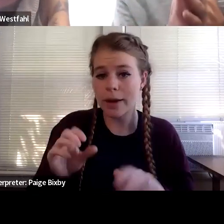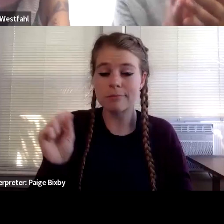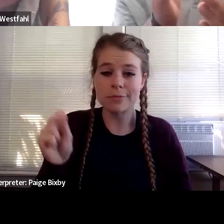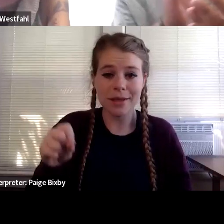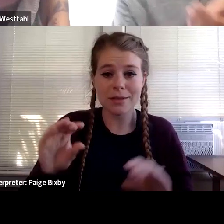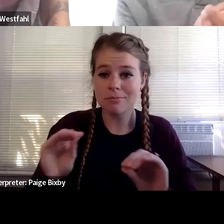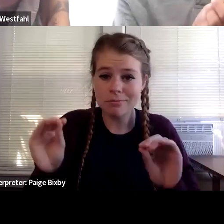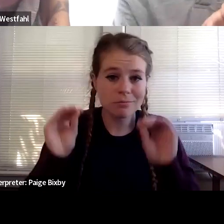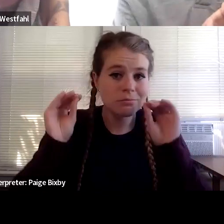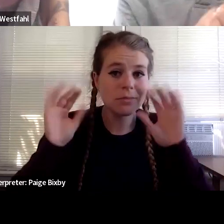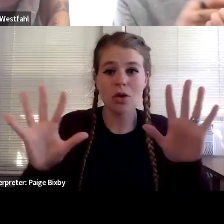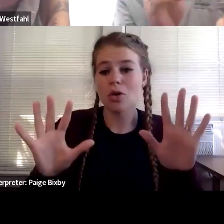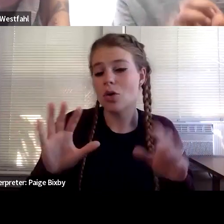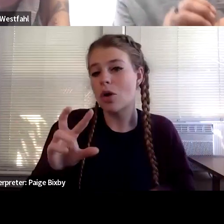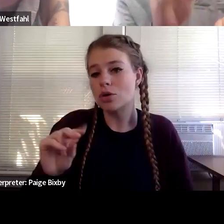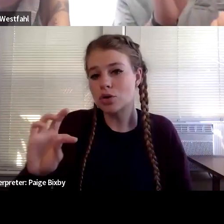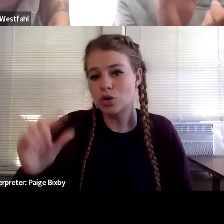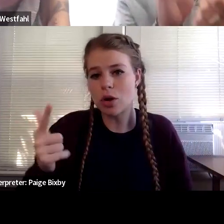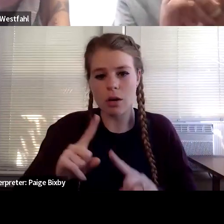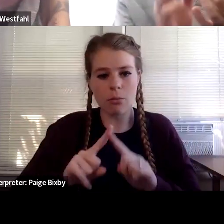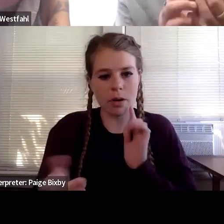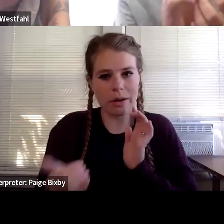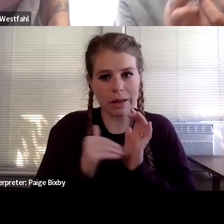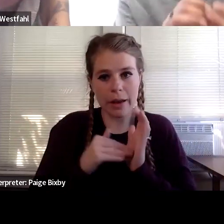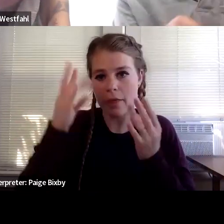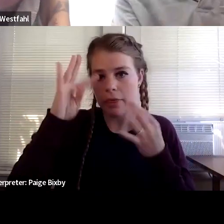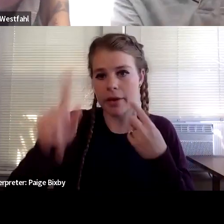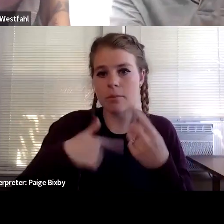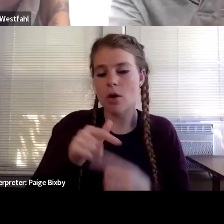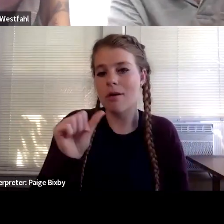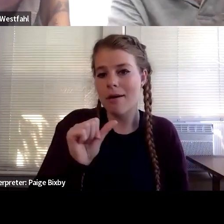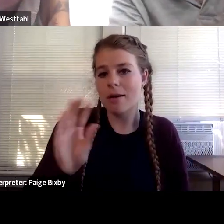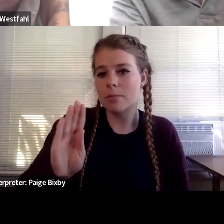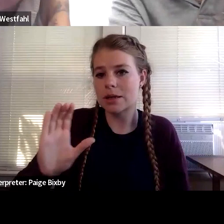but I really want people to think about the ABCs, airway, breathing, circulation.